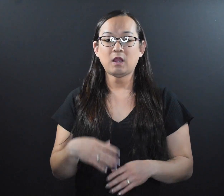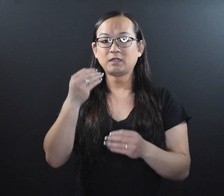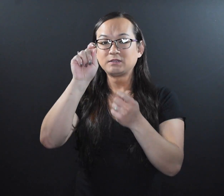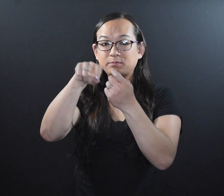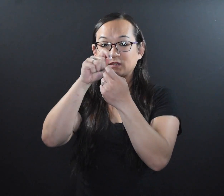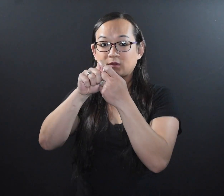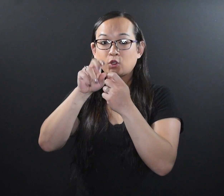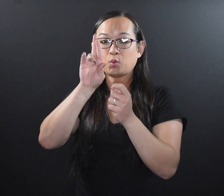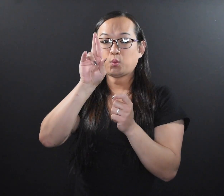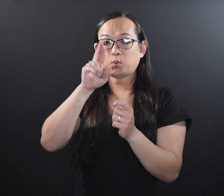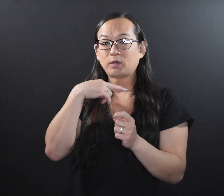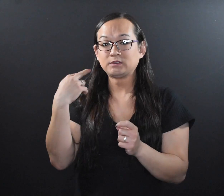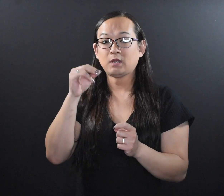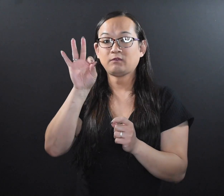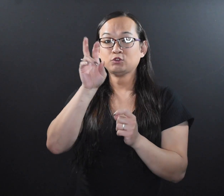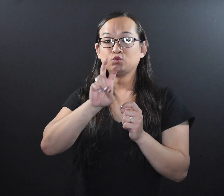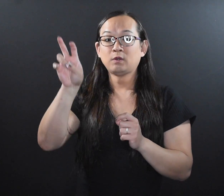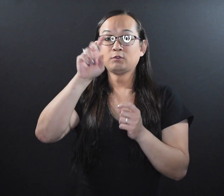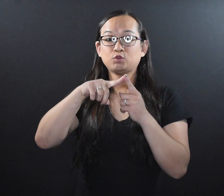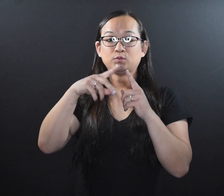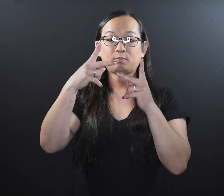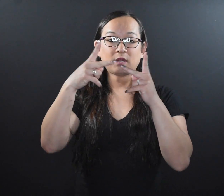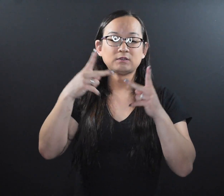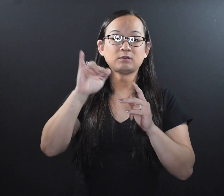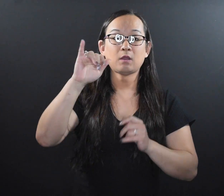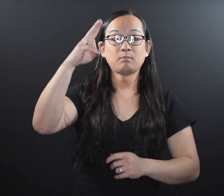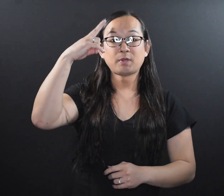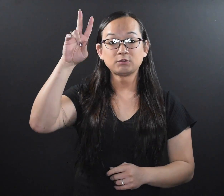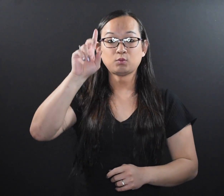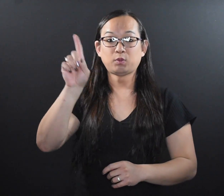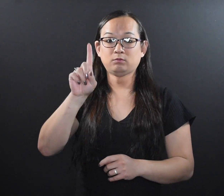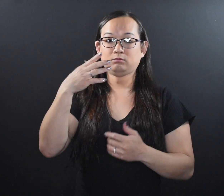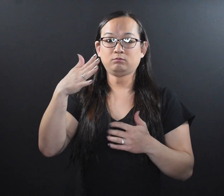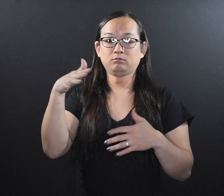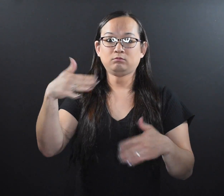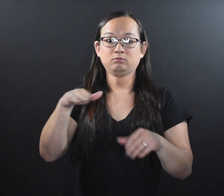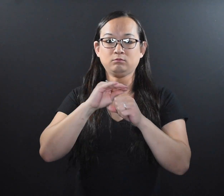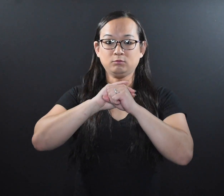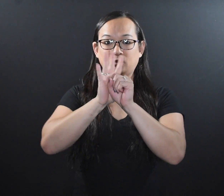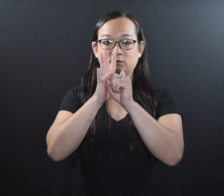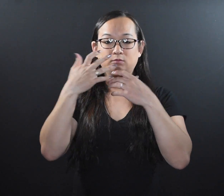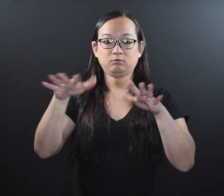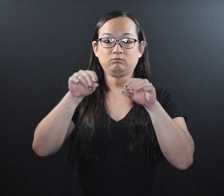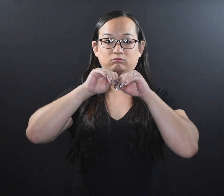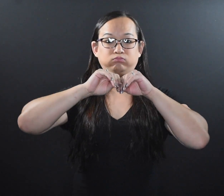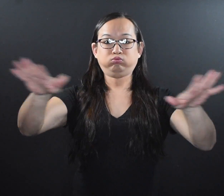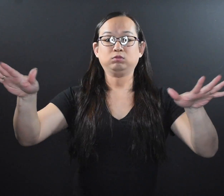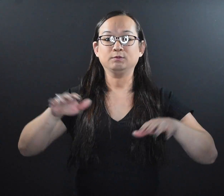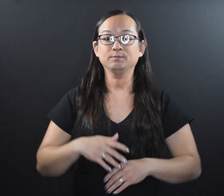and in particular the risk of traveling to places like Mexico where COVID-19 is circulating widely.